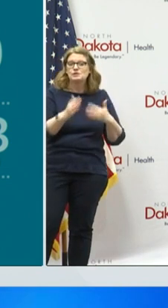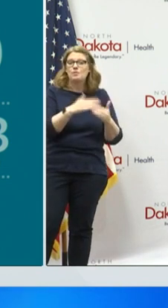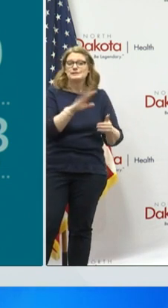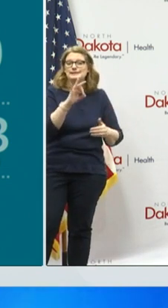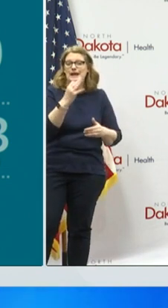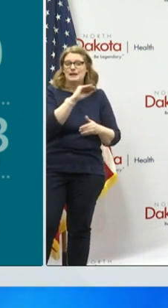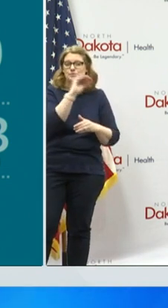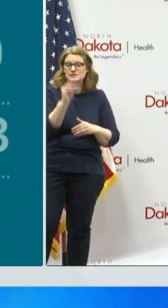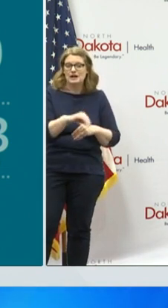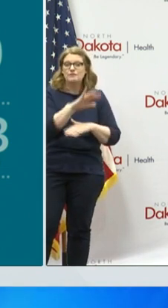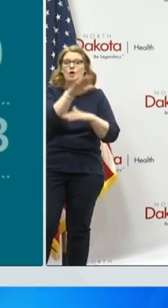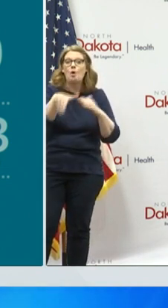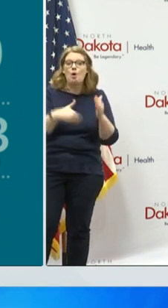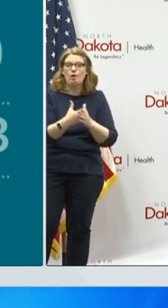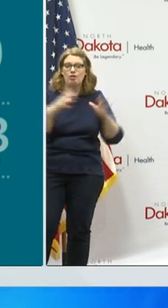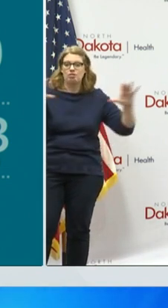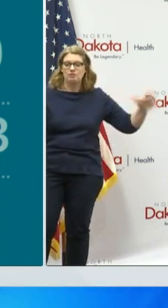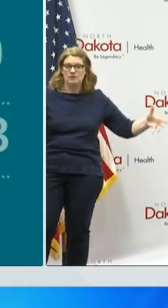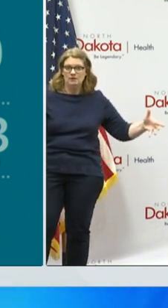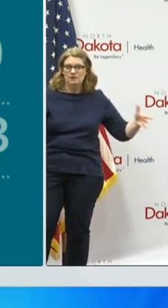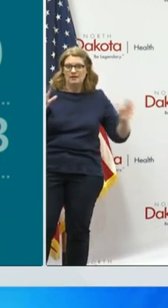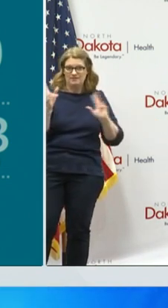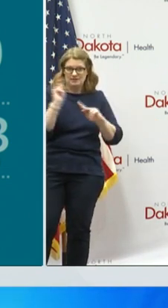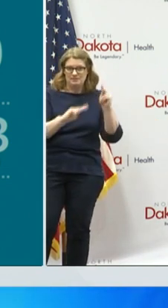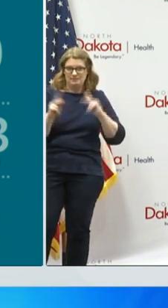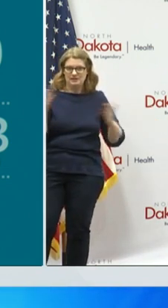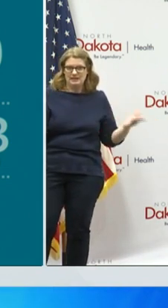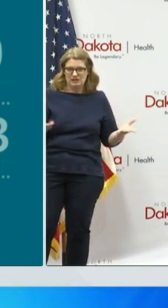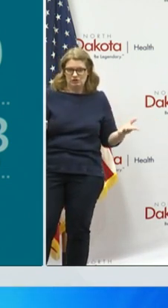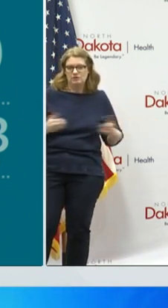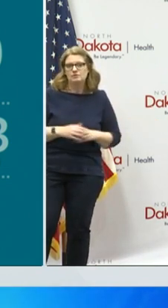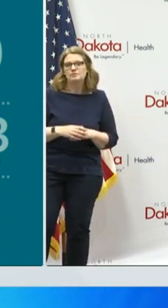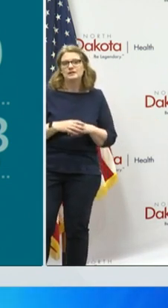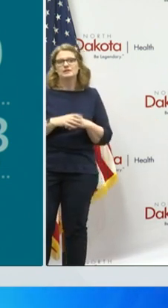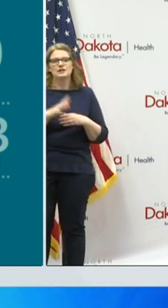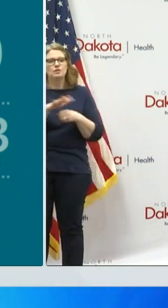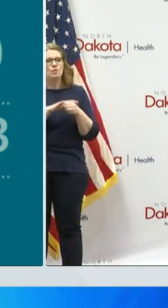THERE'S ONLY THREE STATES IN THE NATION THAT TESTED OVER 9% OF